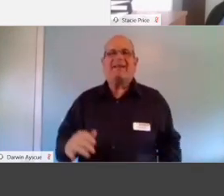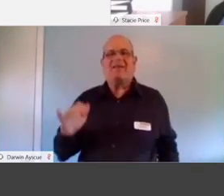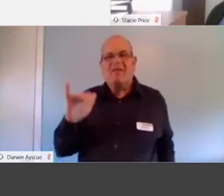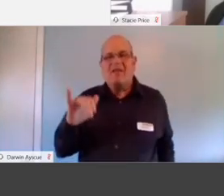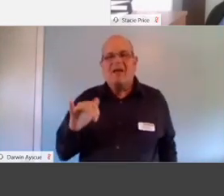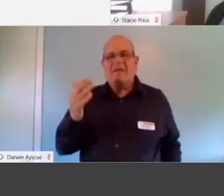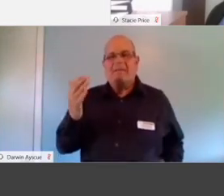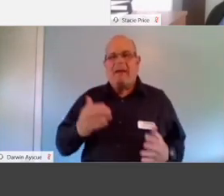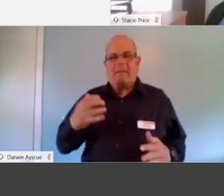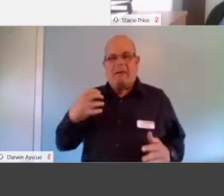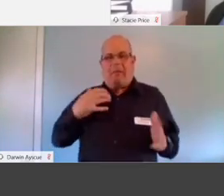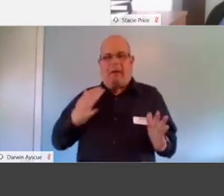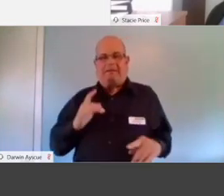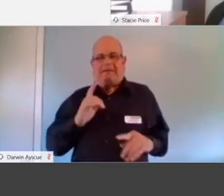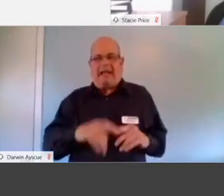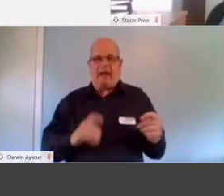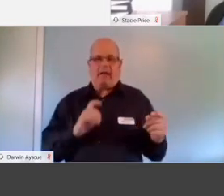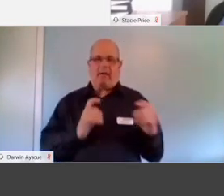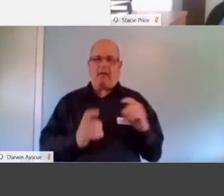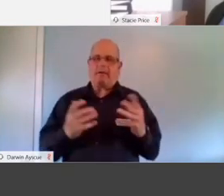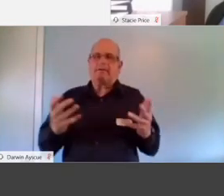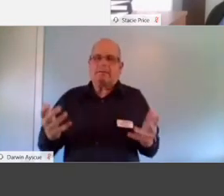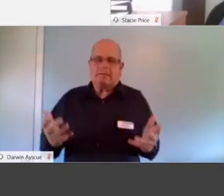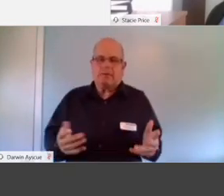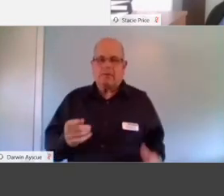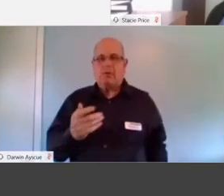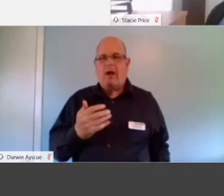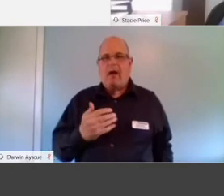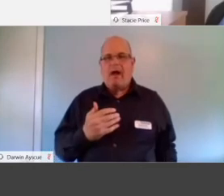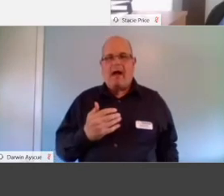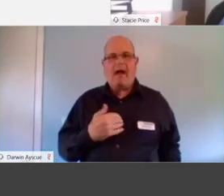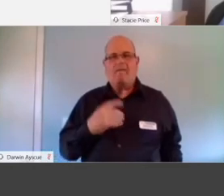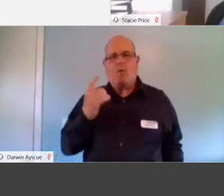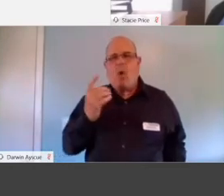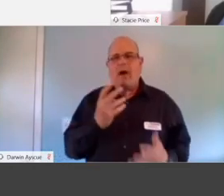may not be able to accommodate. Again, if you have one seizure a month or